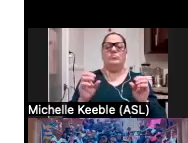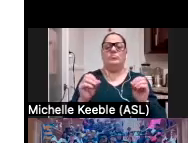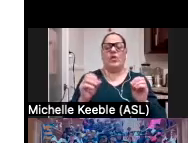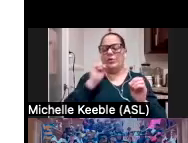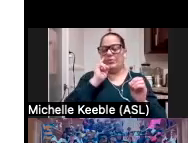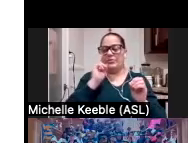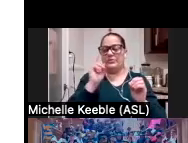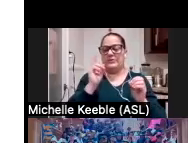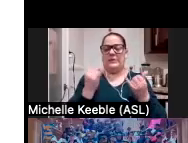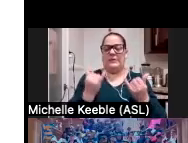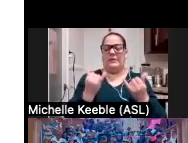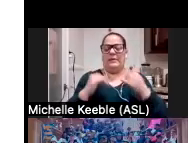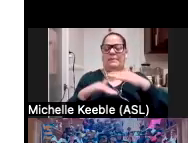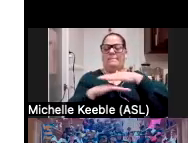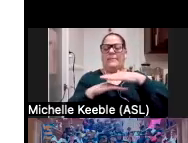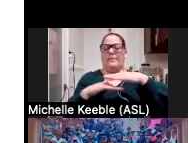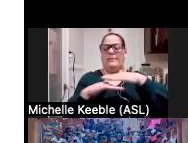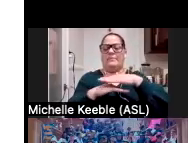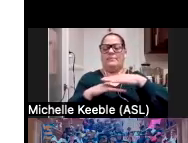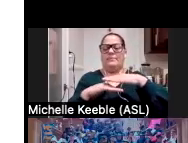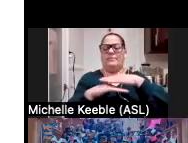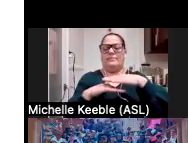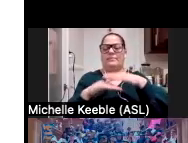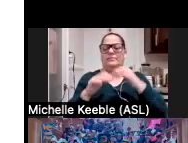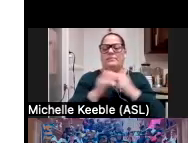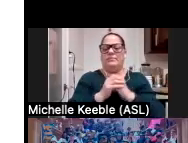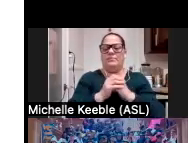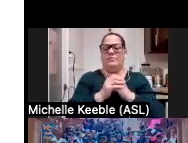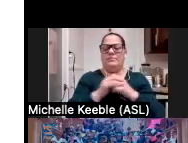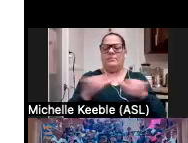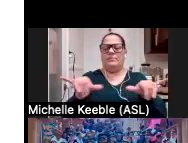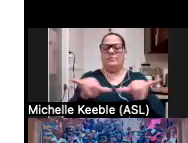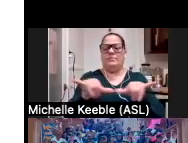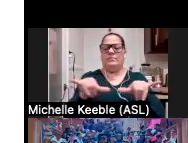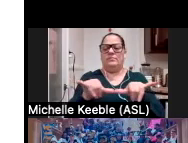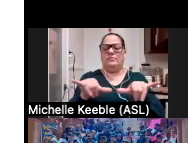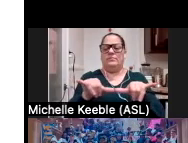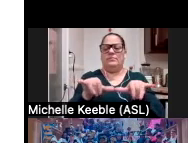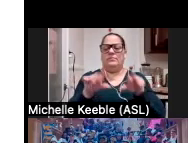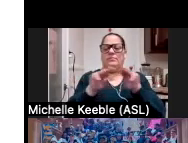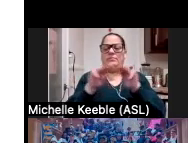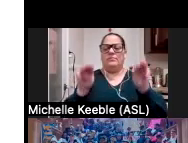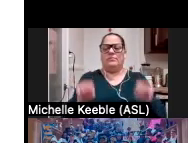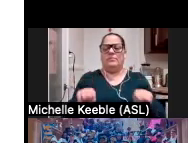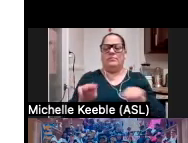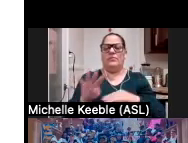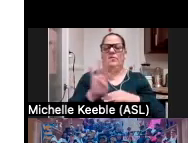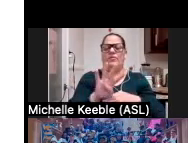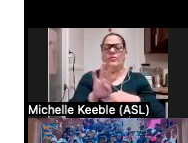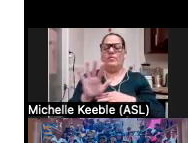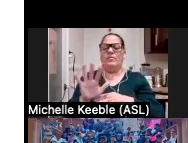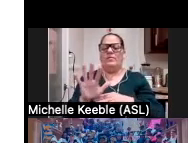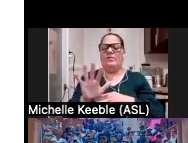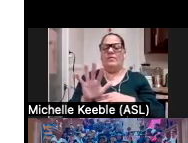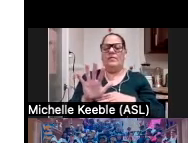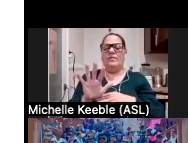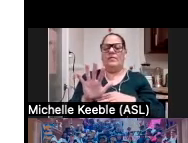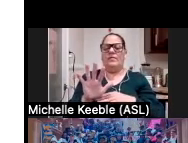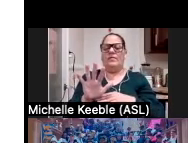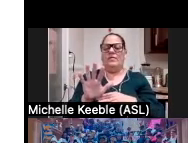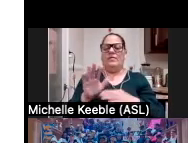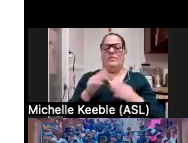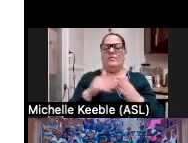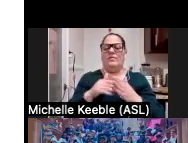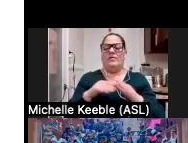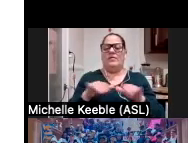now is basically the size of the museum which is 4,500 square feet and how it is actually how it